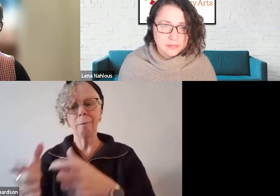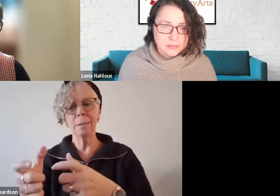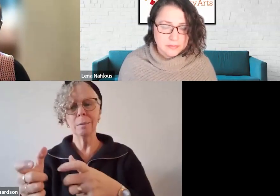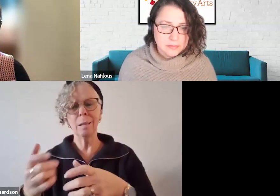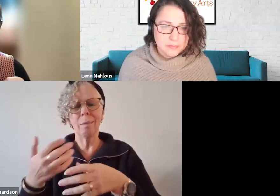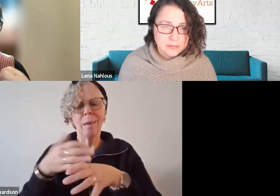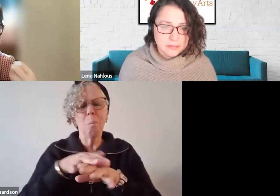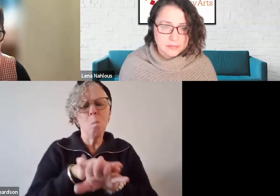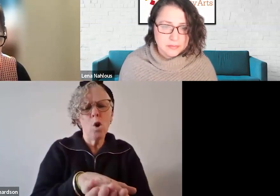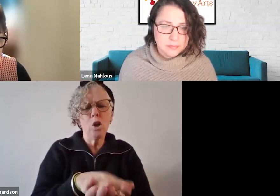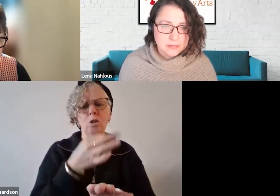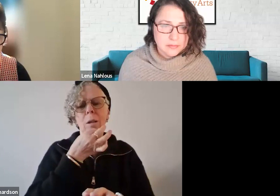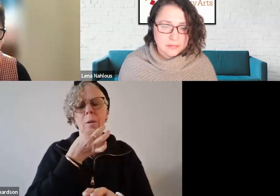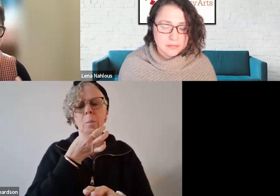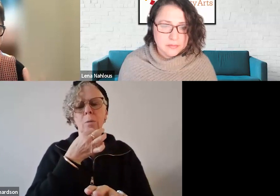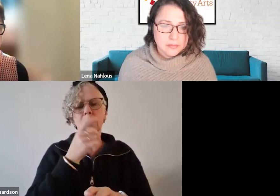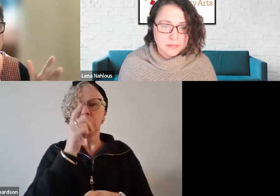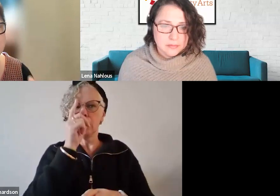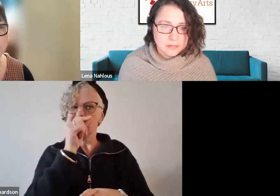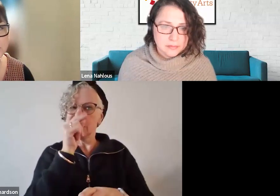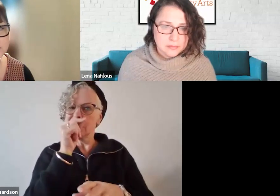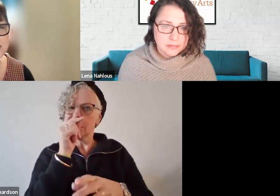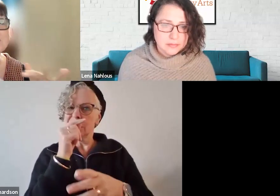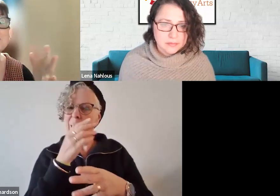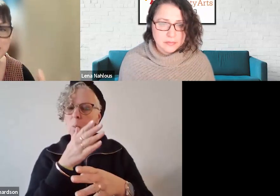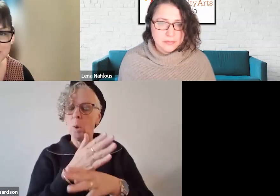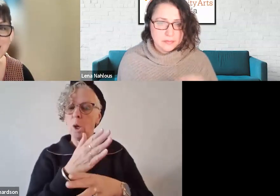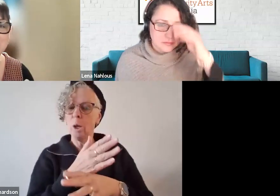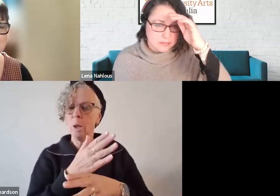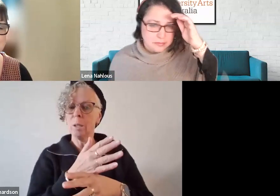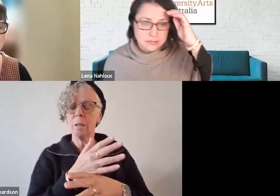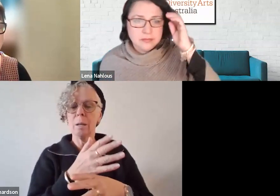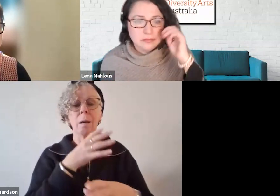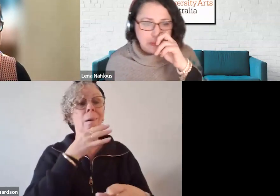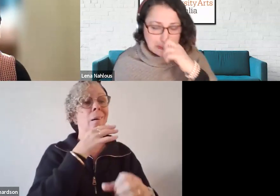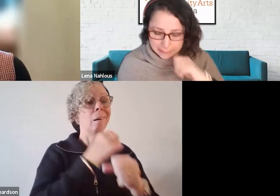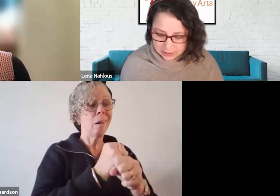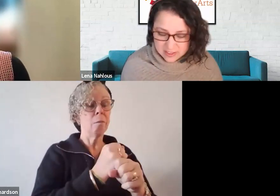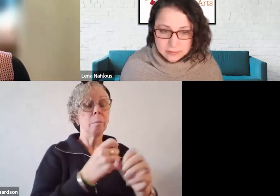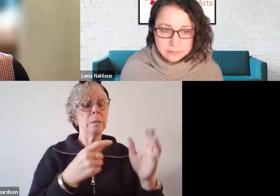But in practicality, while governments are an important part of governance,